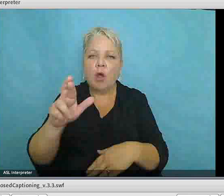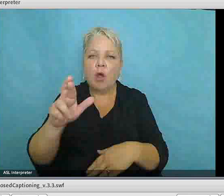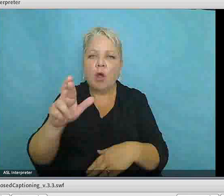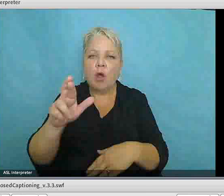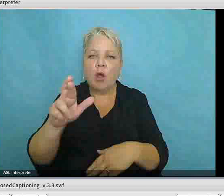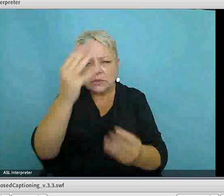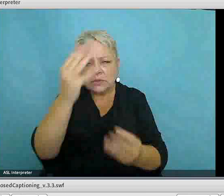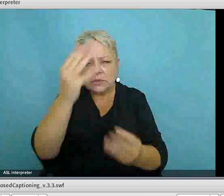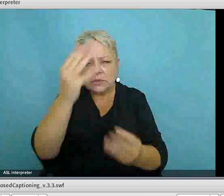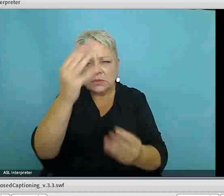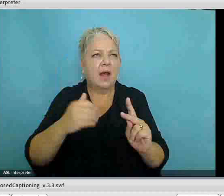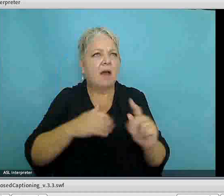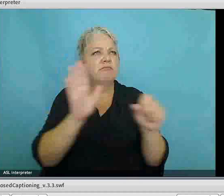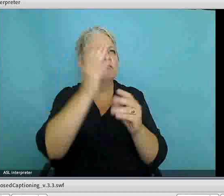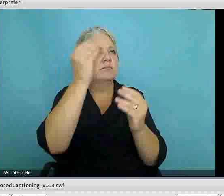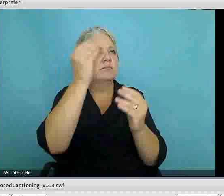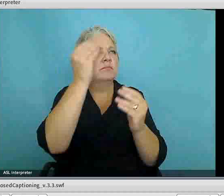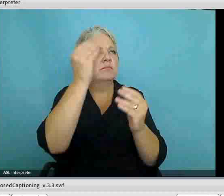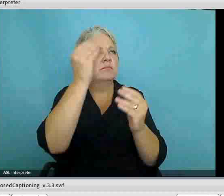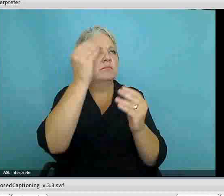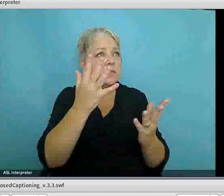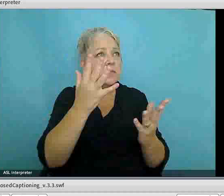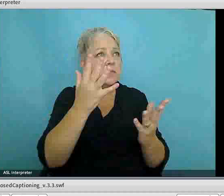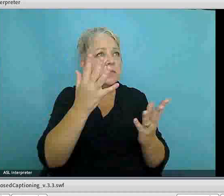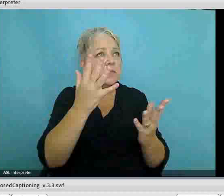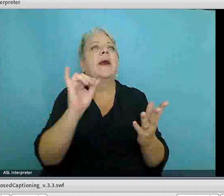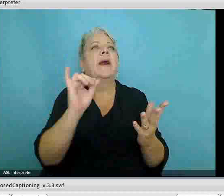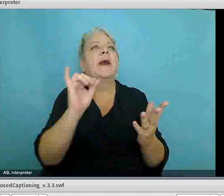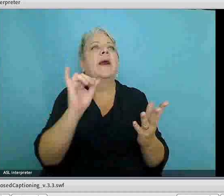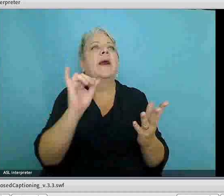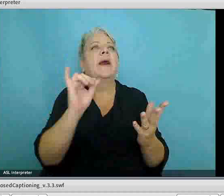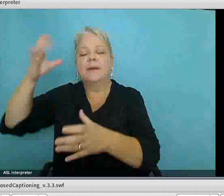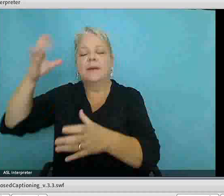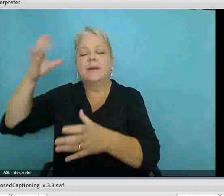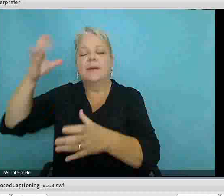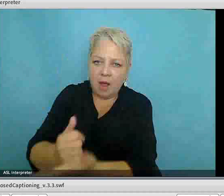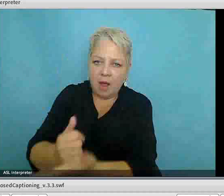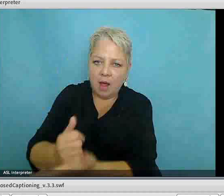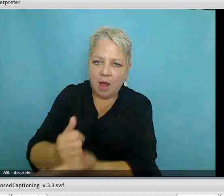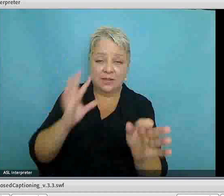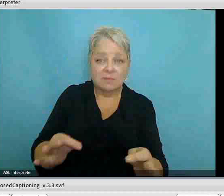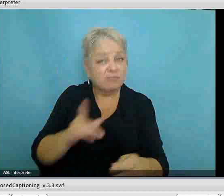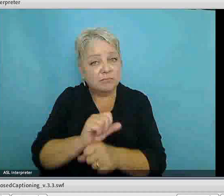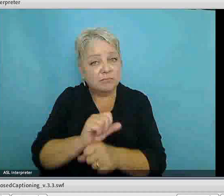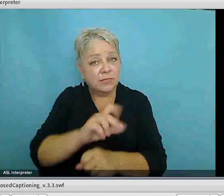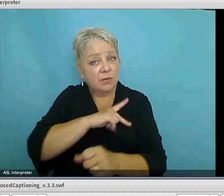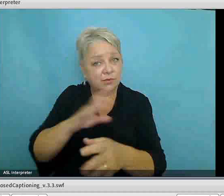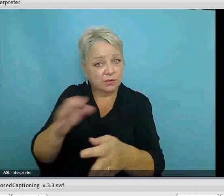and it is a personal decision. One Care isn't for everybody or isn't going to be wanted by everyone.